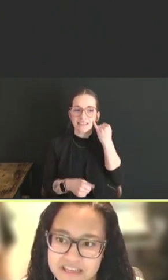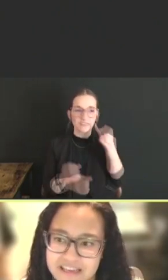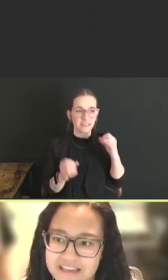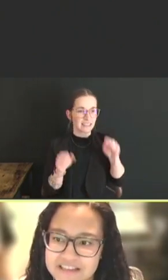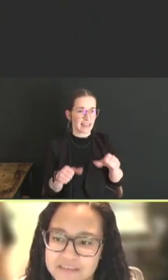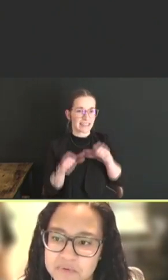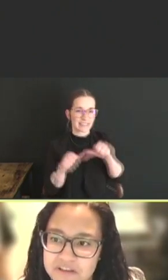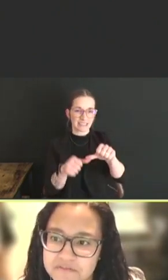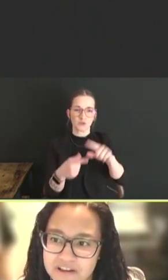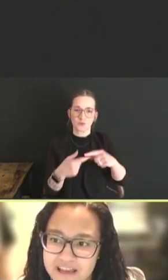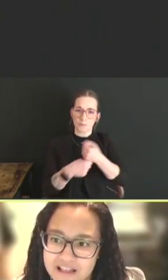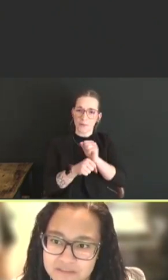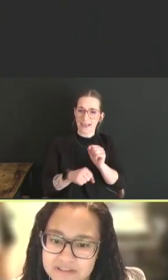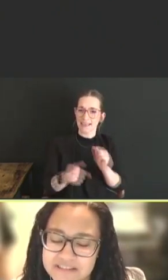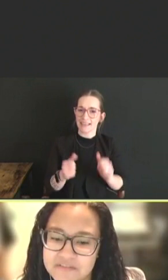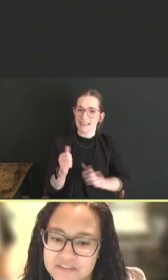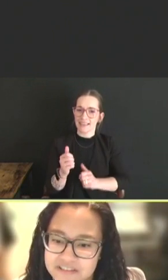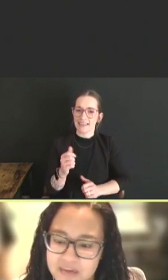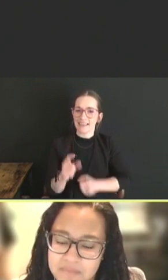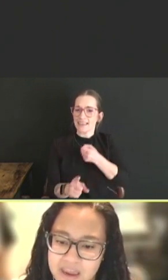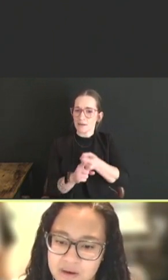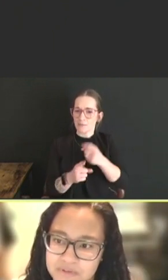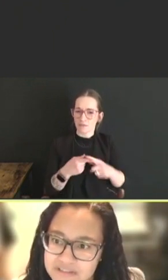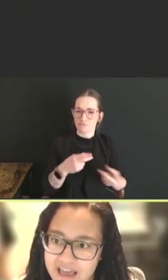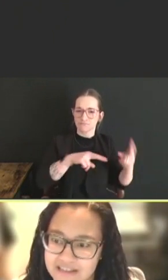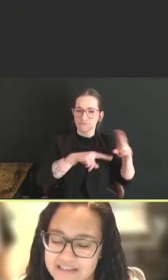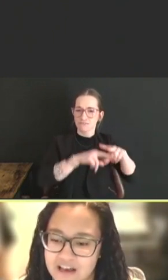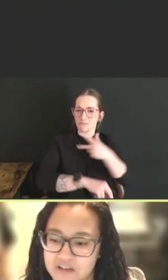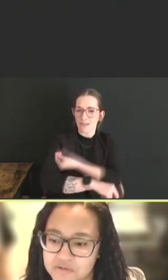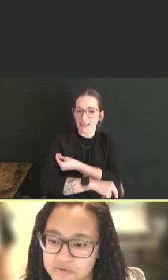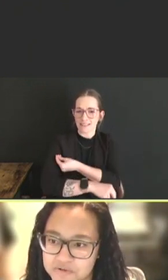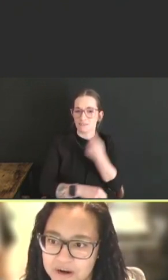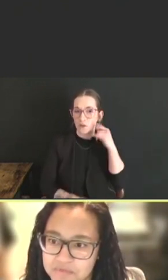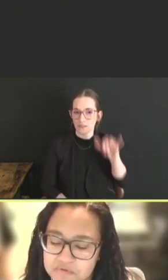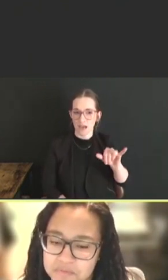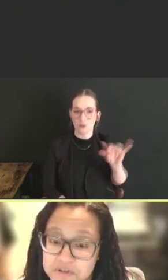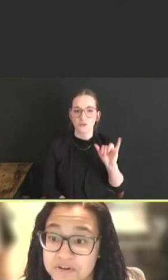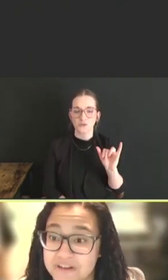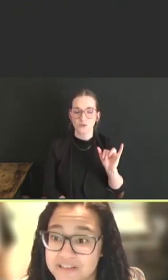Some really fun elements of this campaign was that a local drag performer dressed